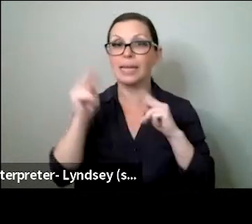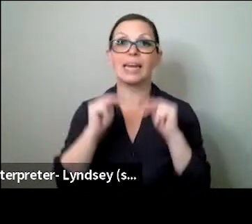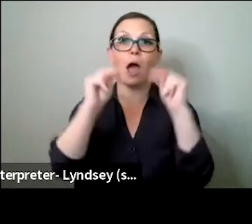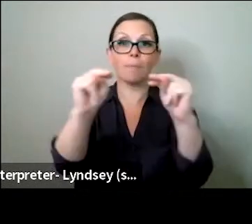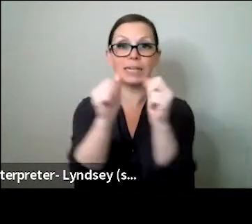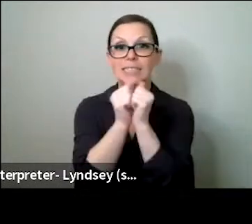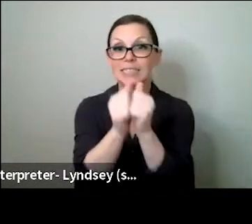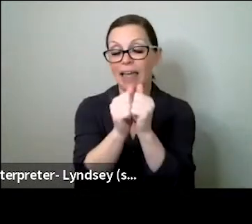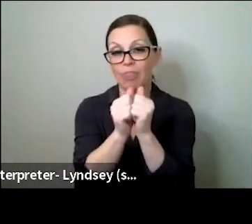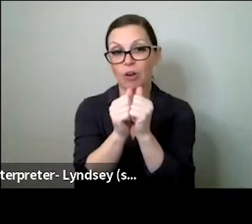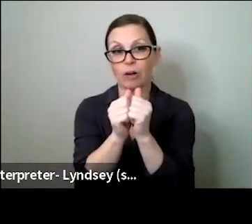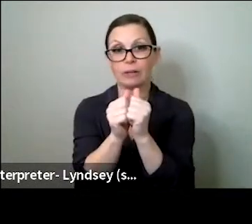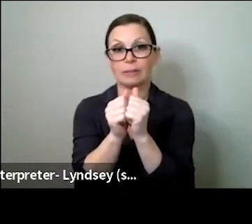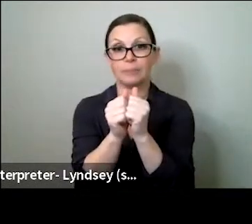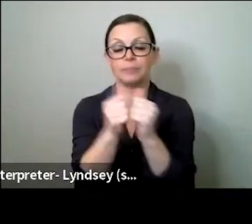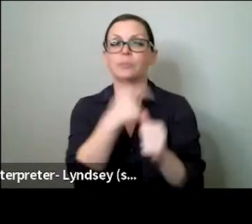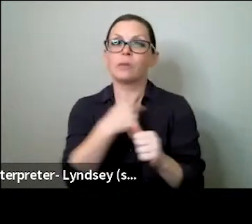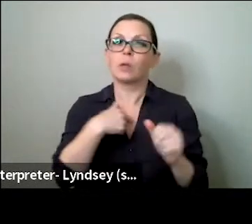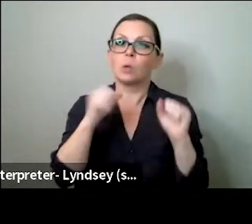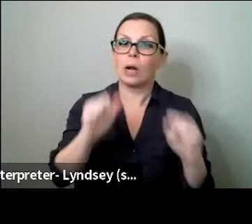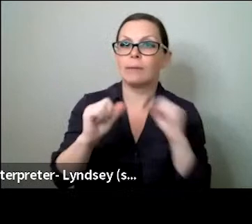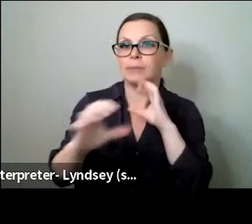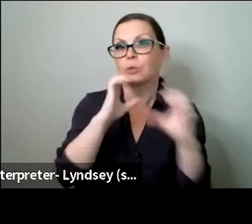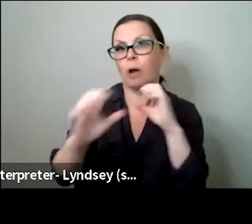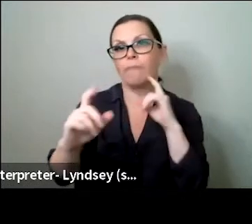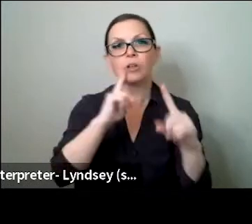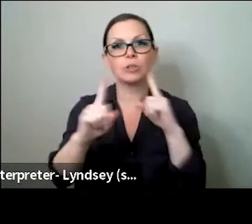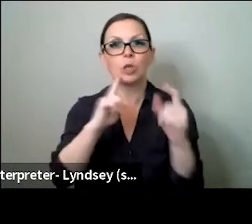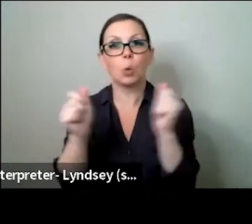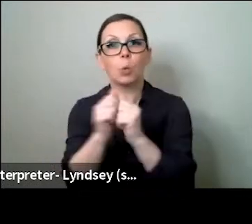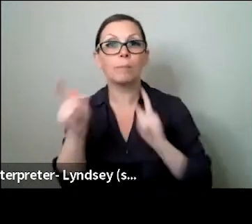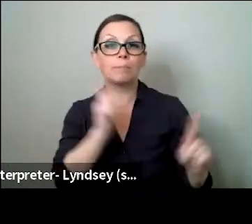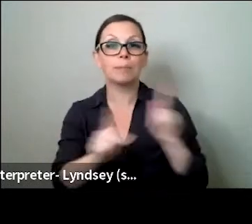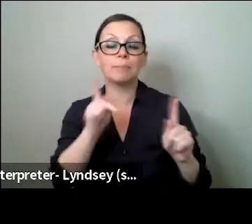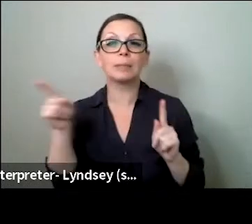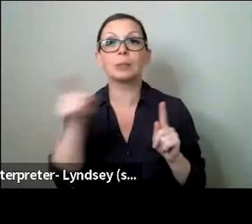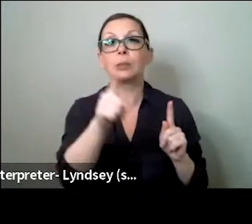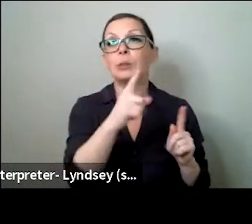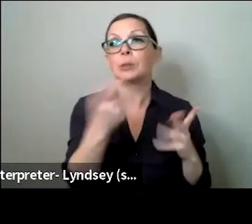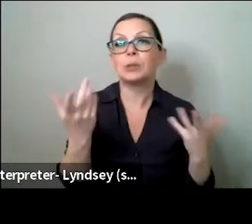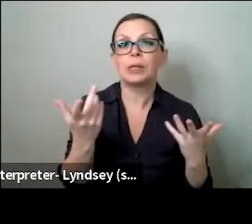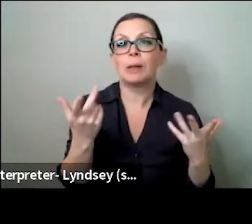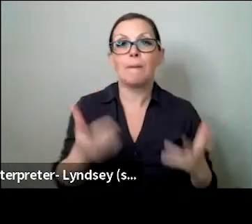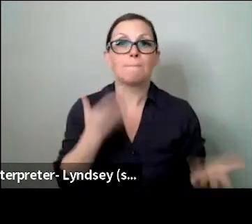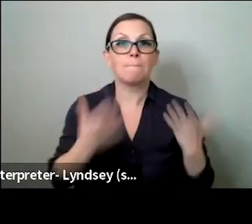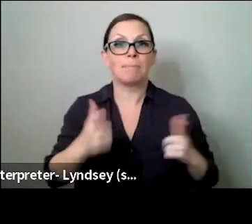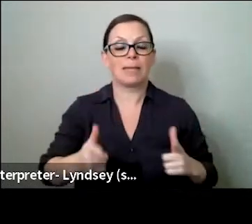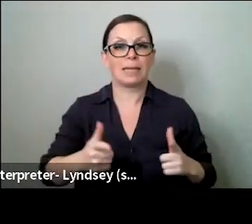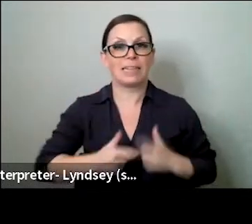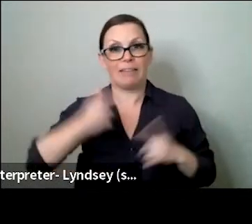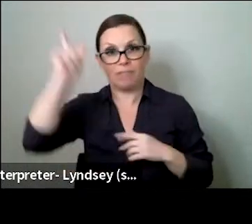and were able to have conversations with people who were in London and Korea